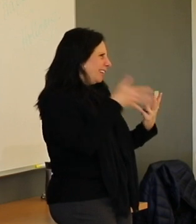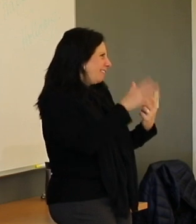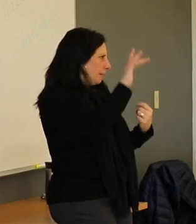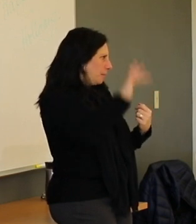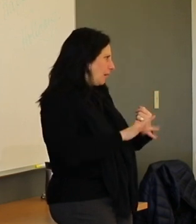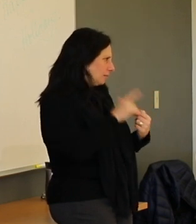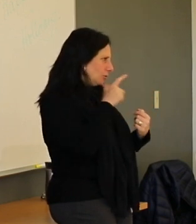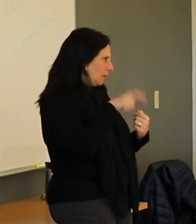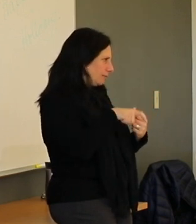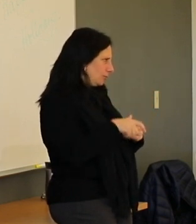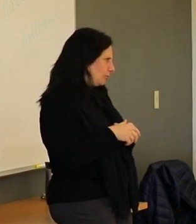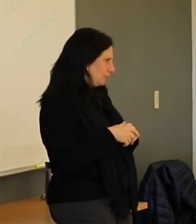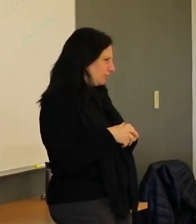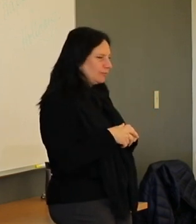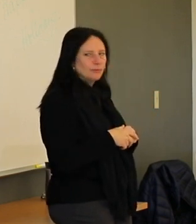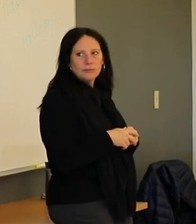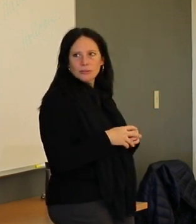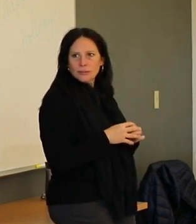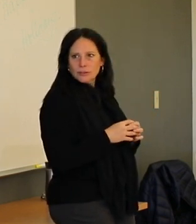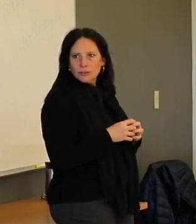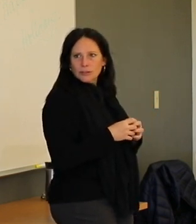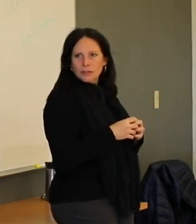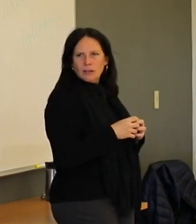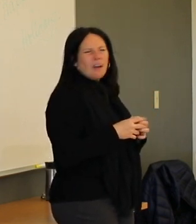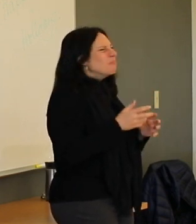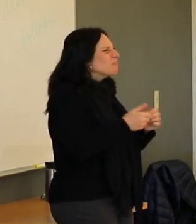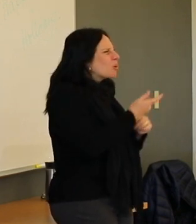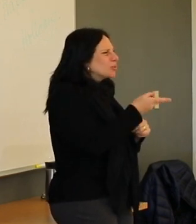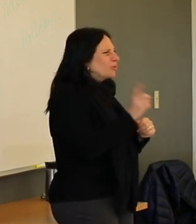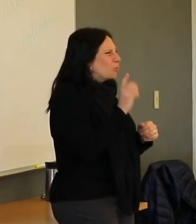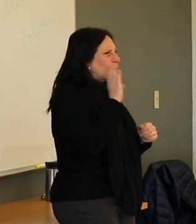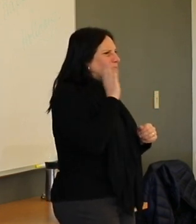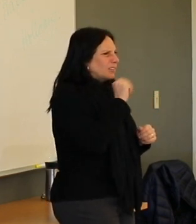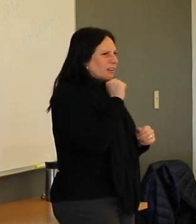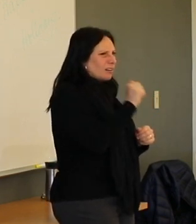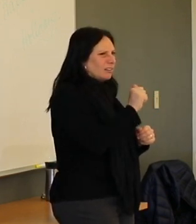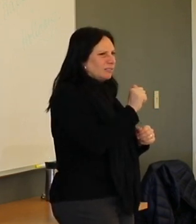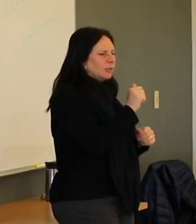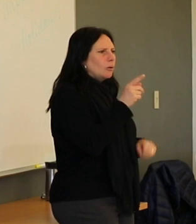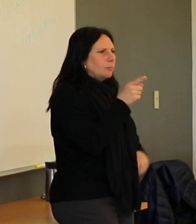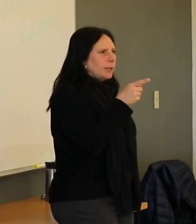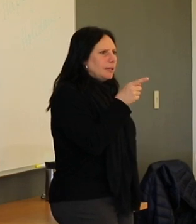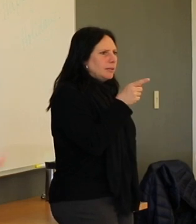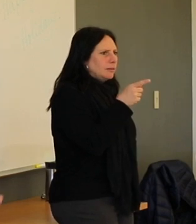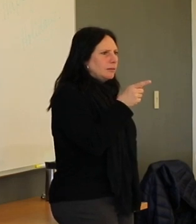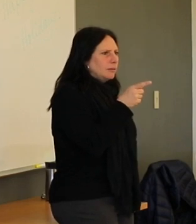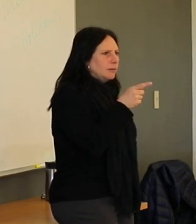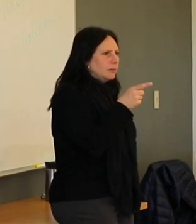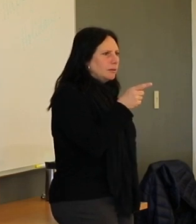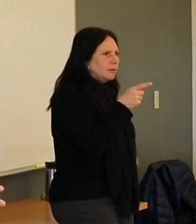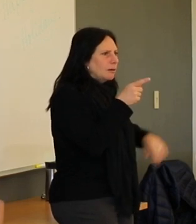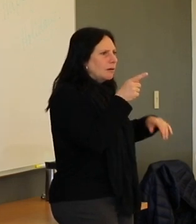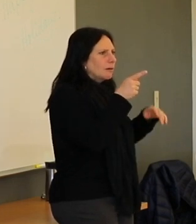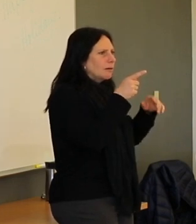So if we go and you're not going to have anything, most of you, maybe, cosmetology, you might have some stuff entered,